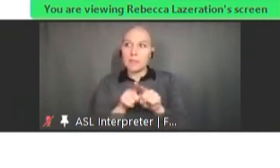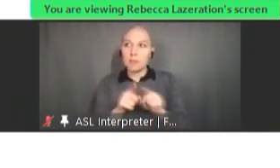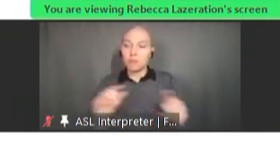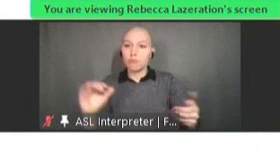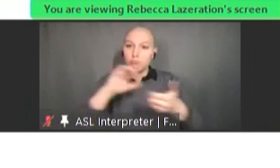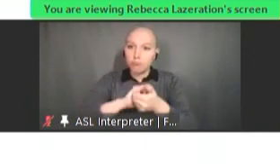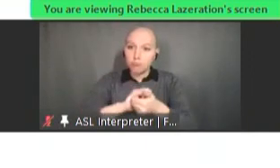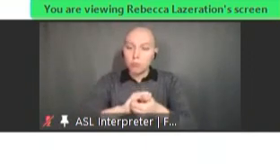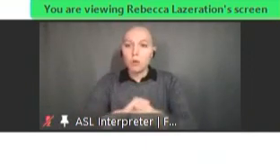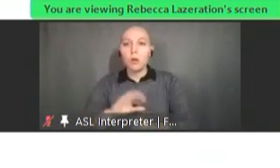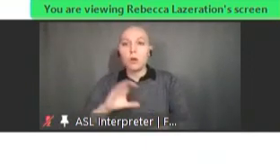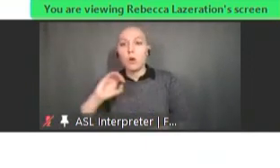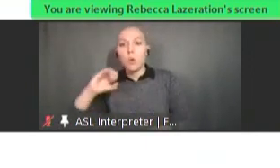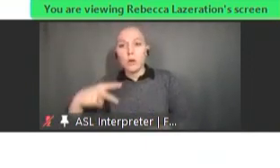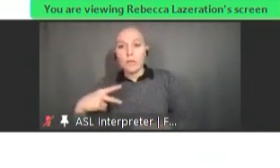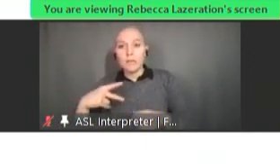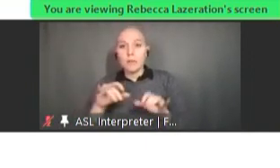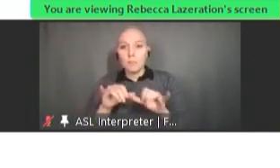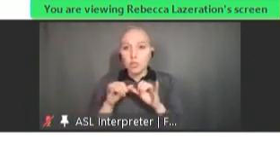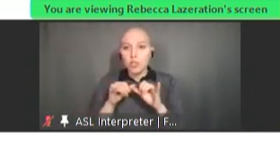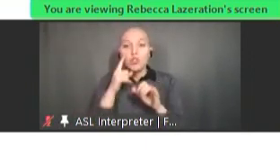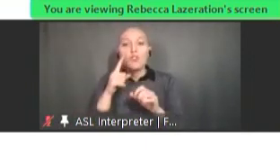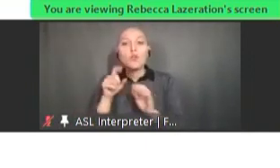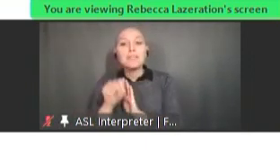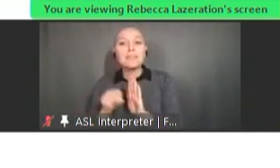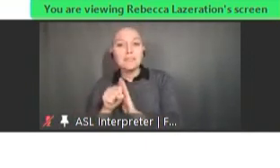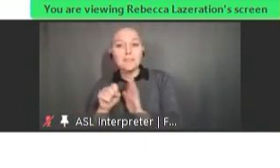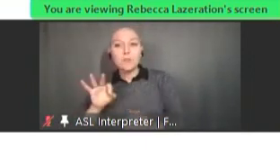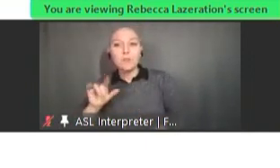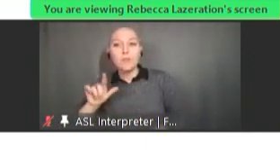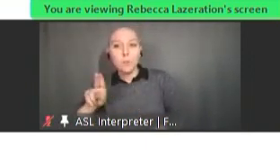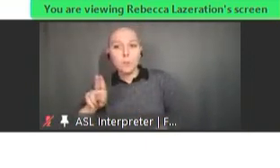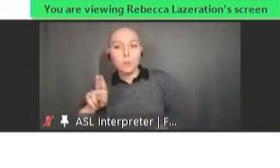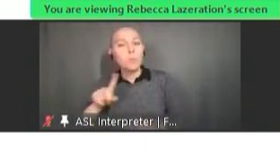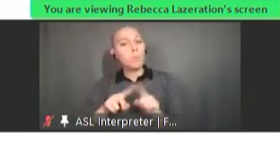flu vaccine, I'm wondering to what degree it's reasonable to expect that correlates will be